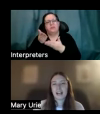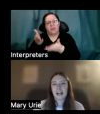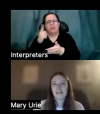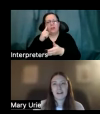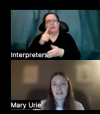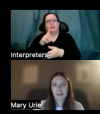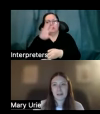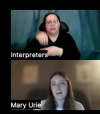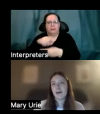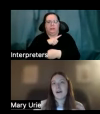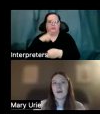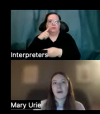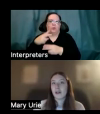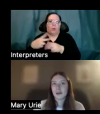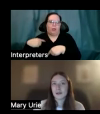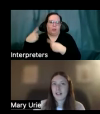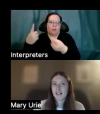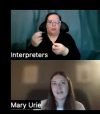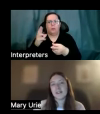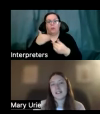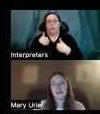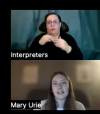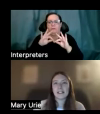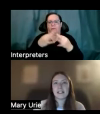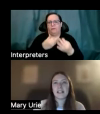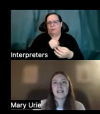they have a family member or a close friend who is experiencing